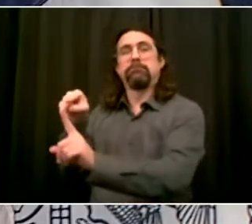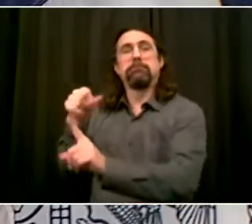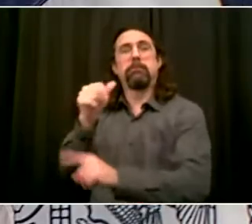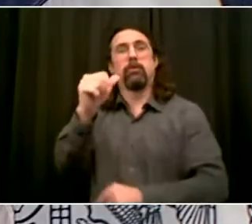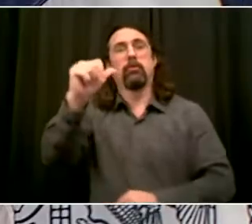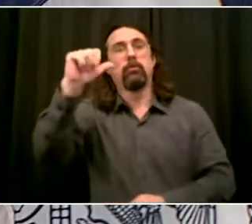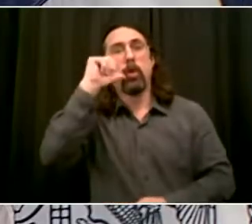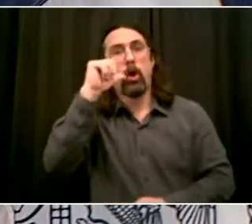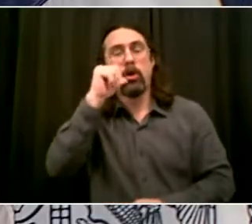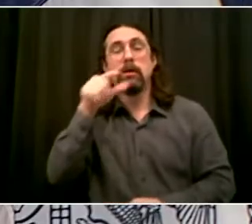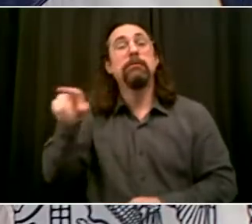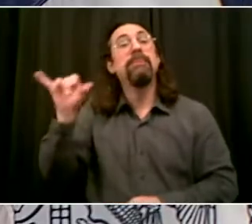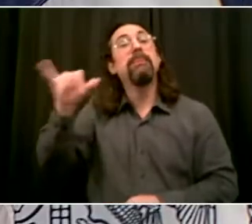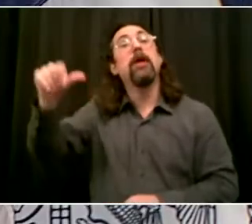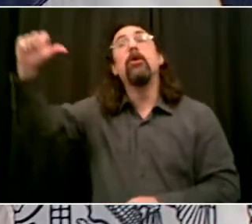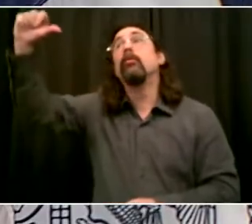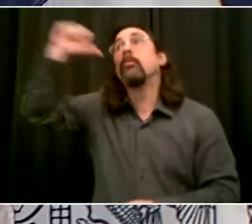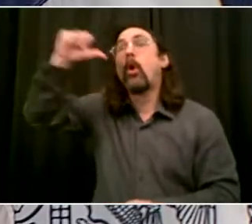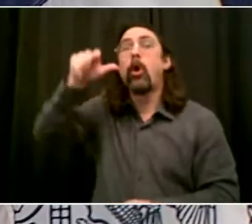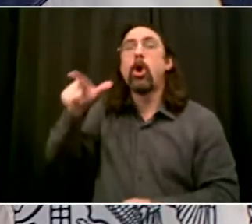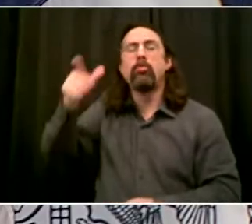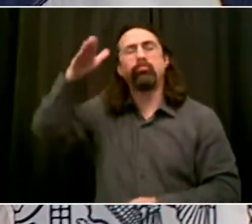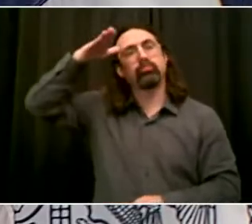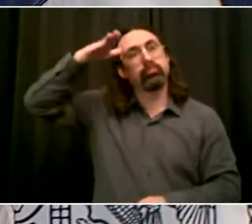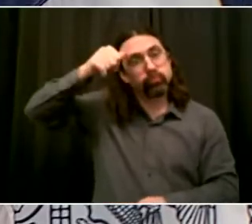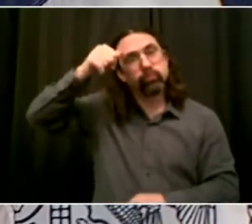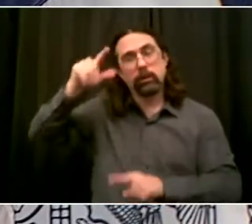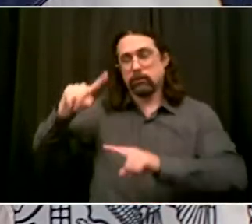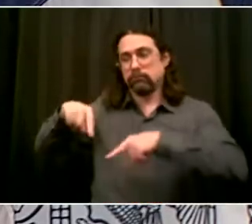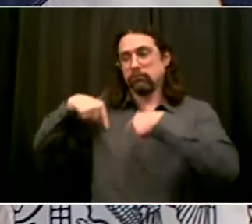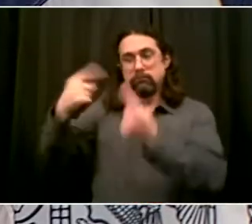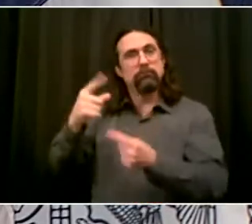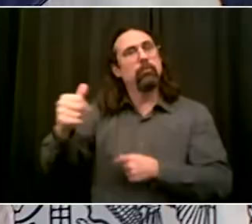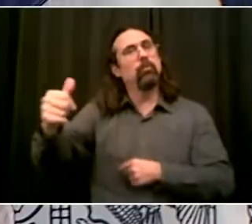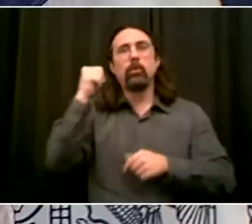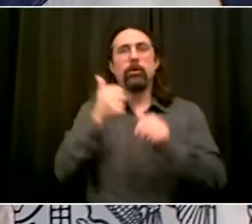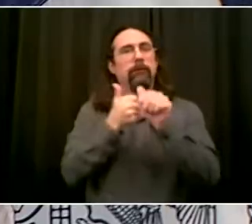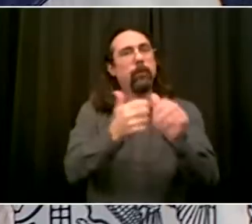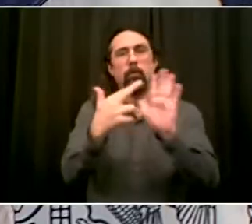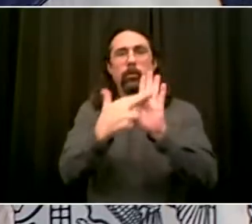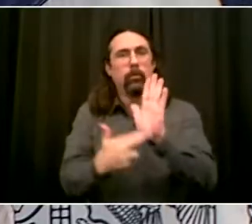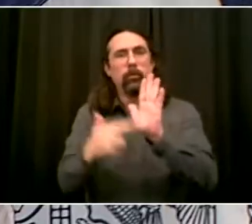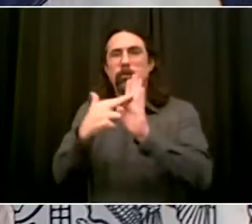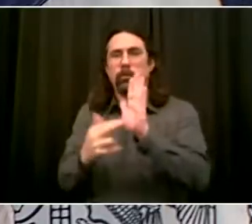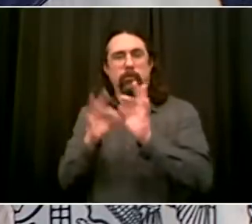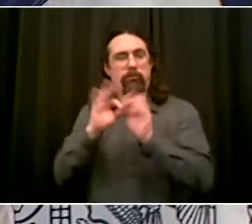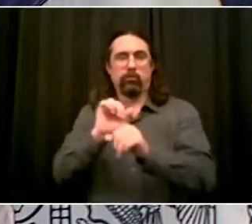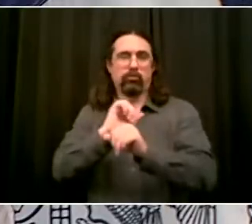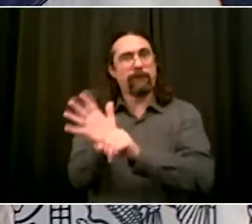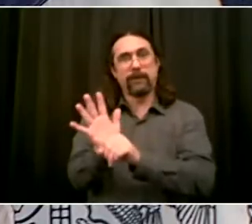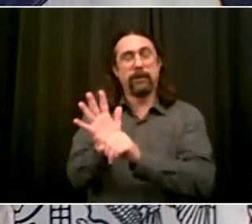ENFFCORED. FATIGUE IS REAL, OF COURSE IT IS REAL, WE ARE